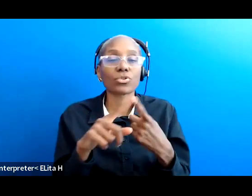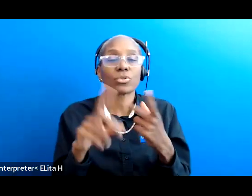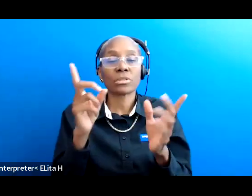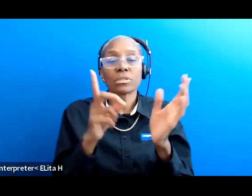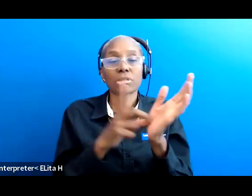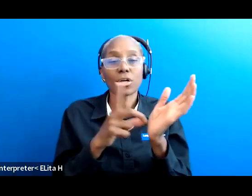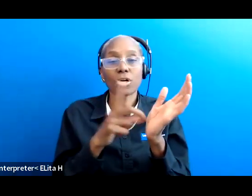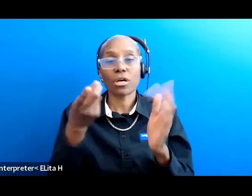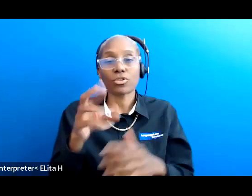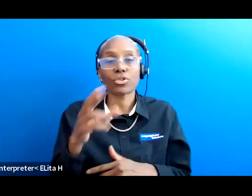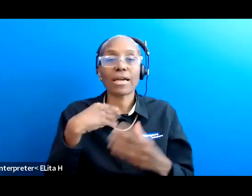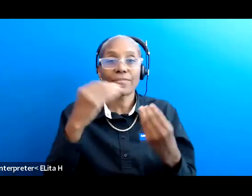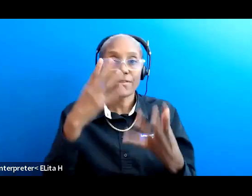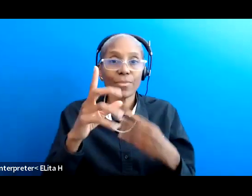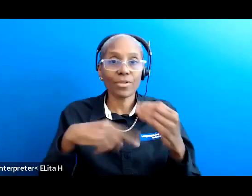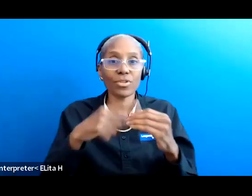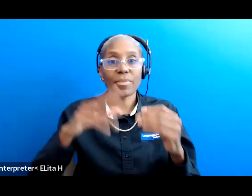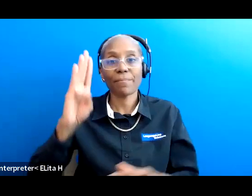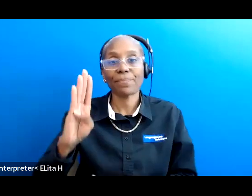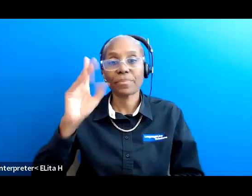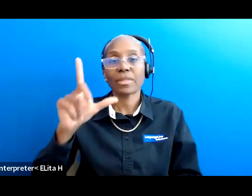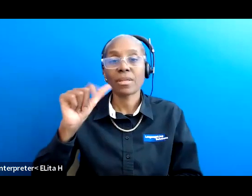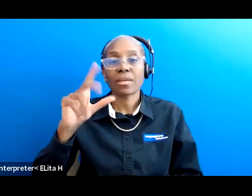We have information about bladder care and all the different ways